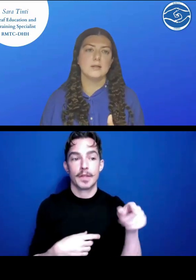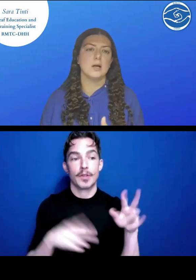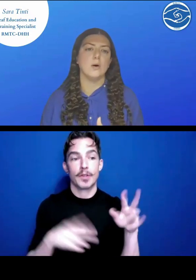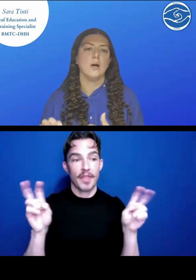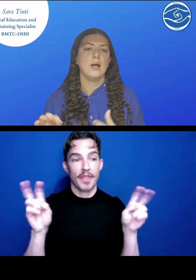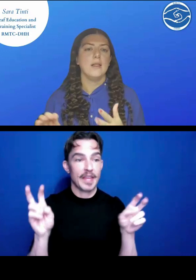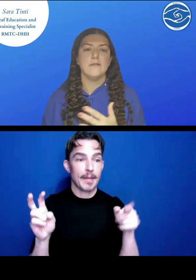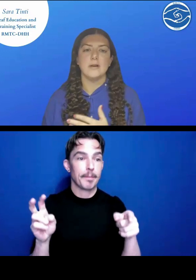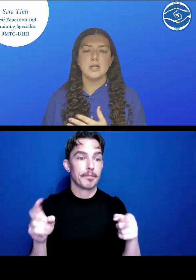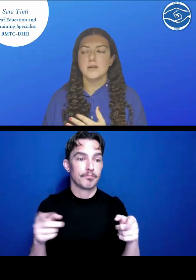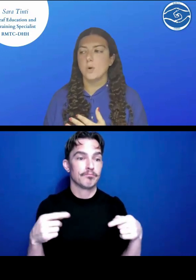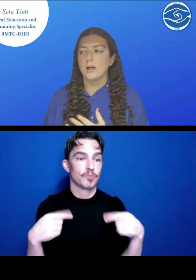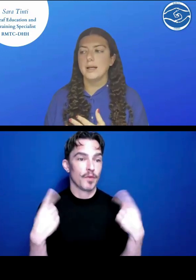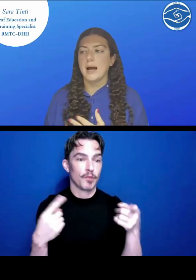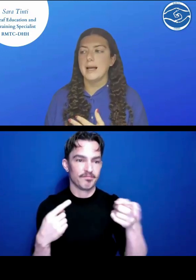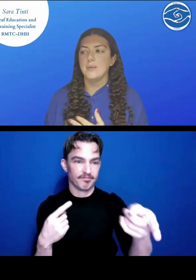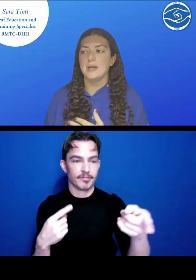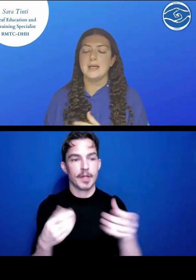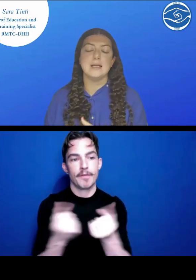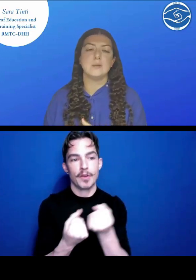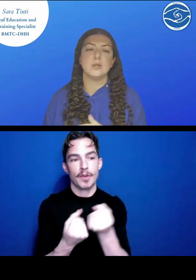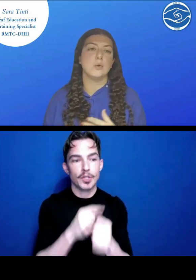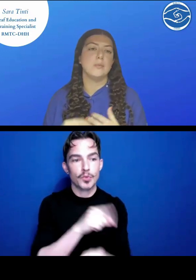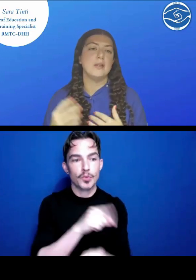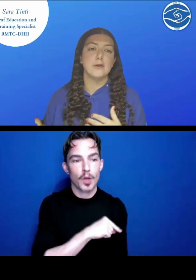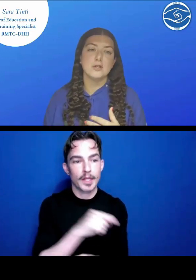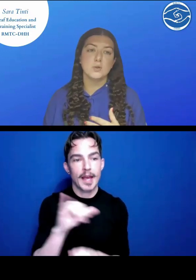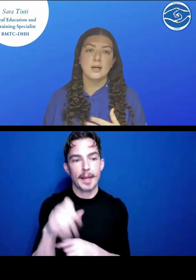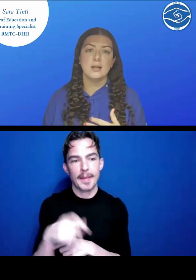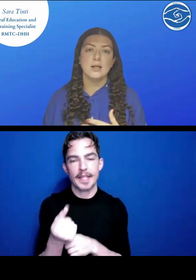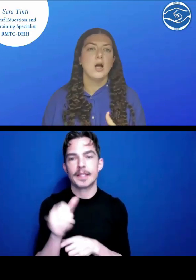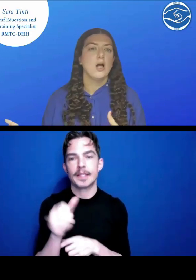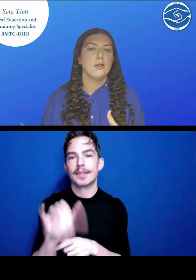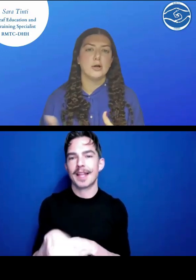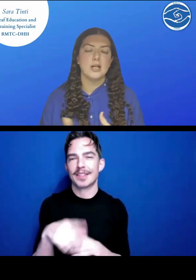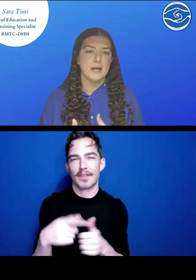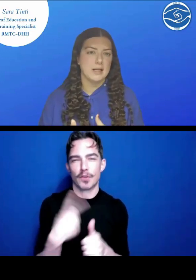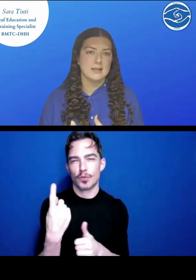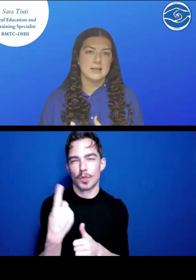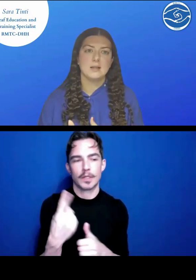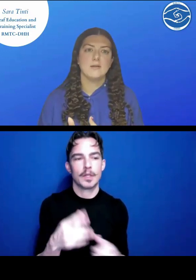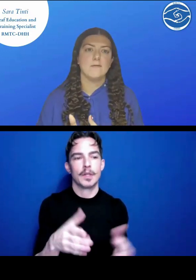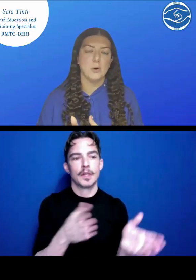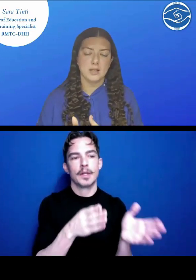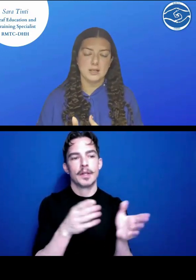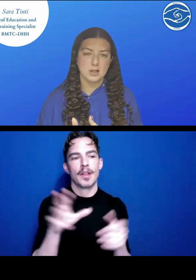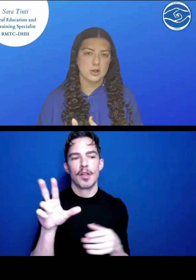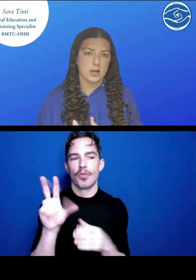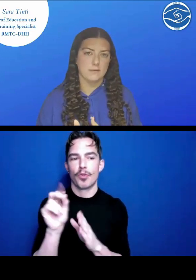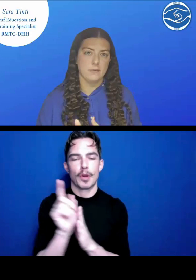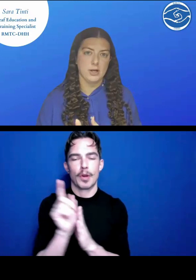on. So the foundation of quality IEPs which will be the first one 30 minute focused instruction